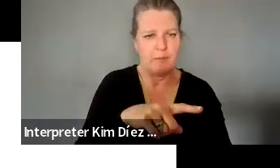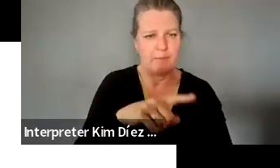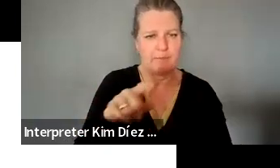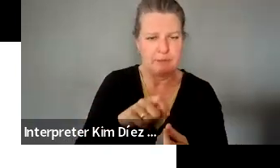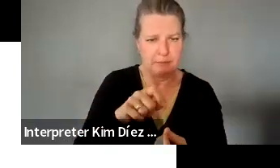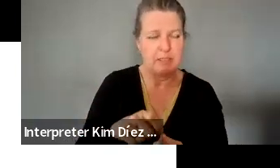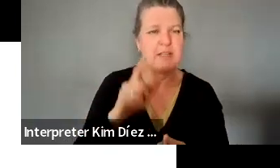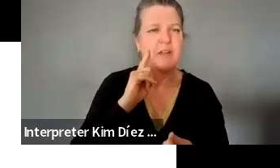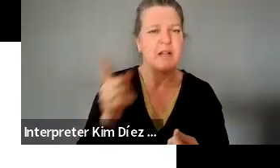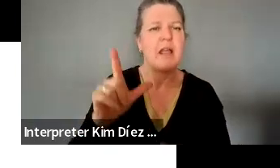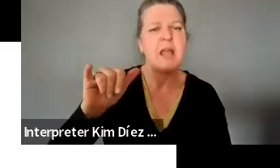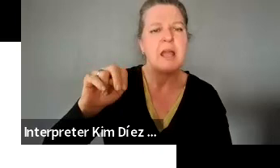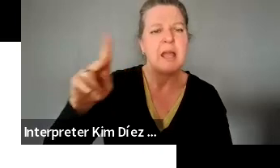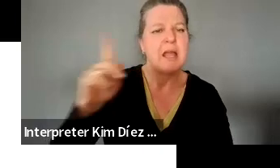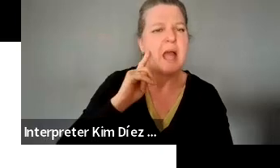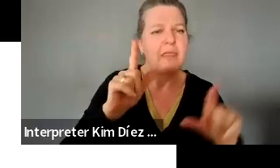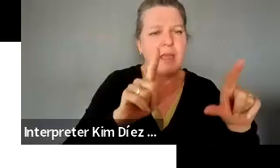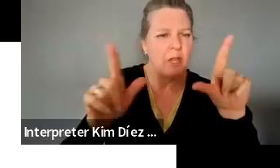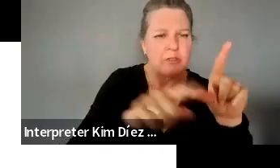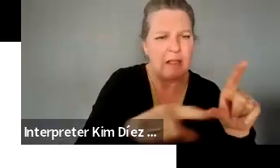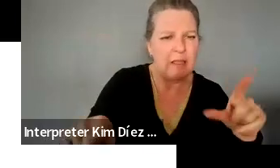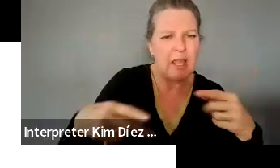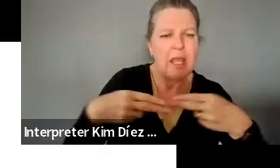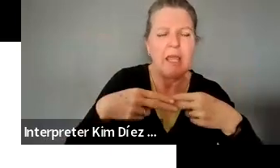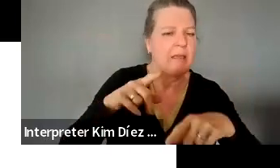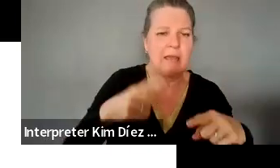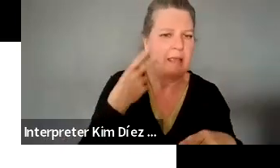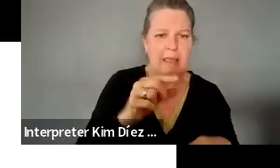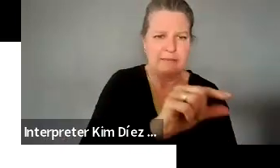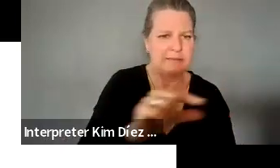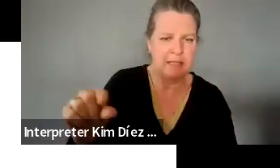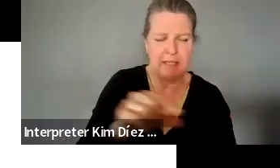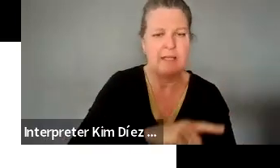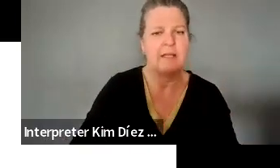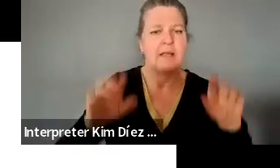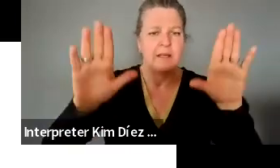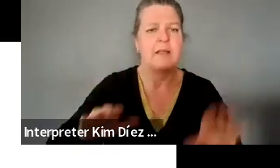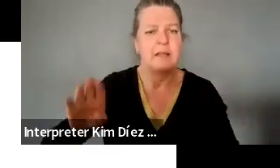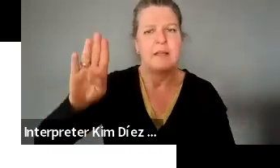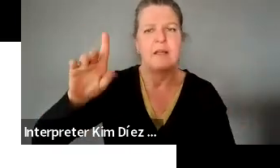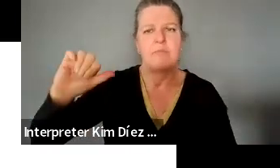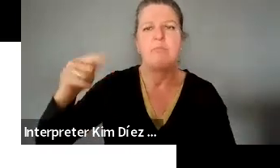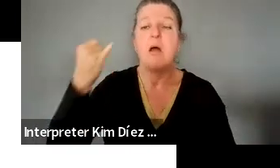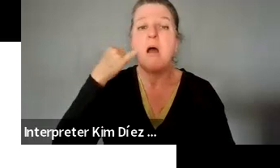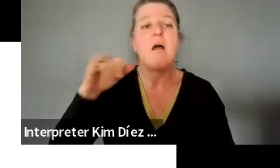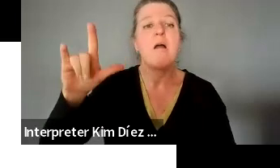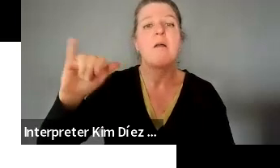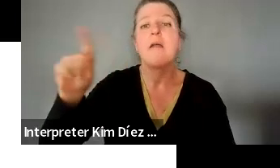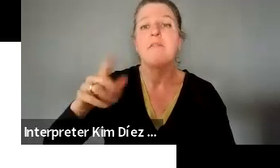Unfortunately, I can't see the bottom of the slide, but it's a great blog and if Liz would like to put that in the chat window,